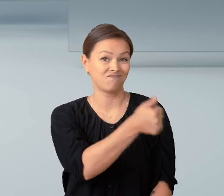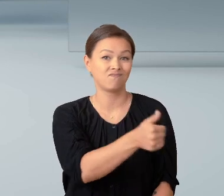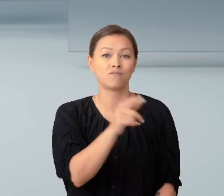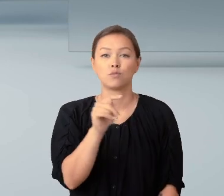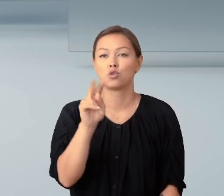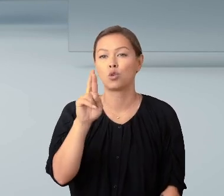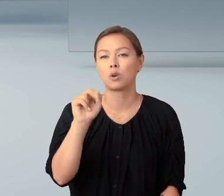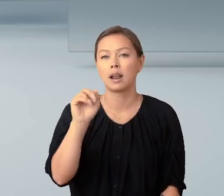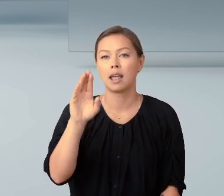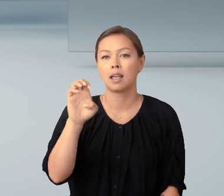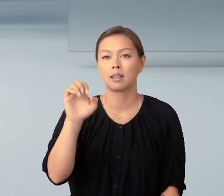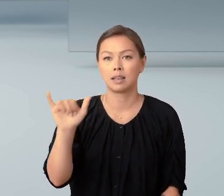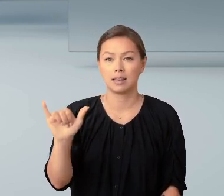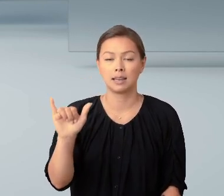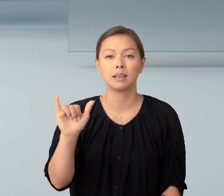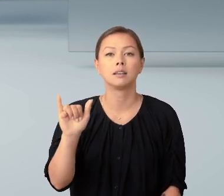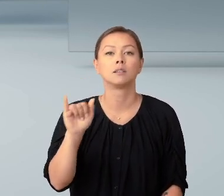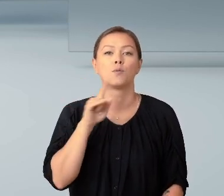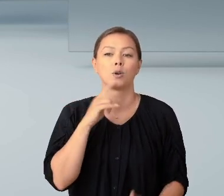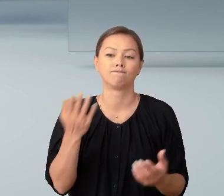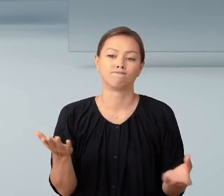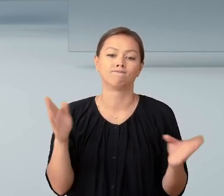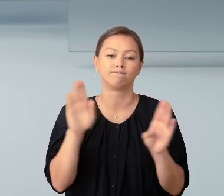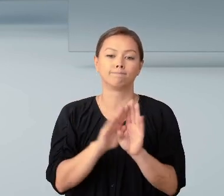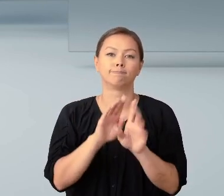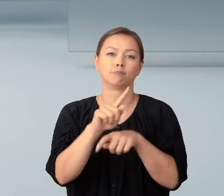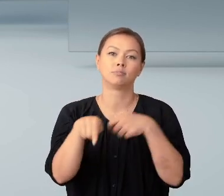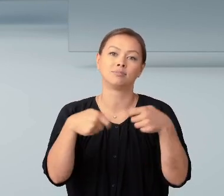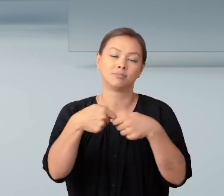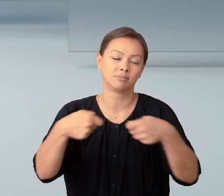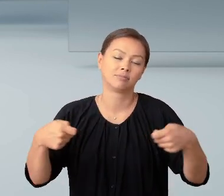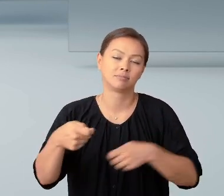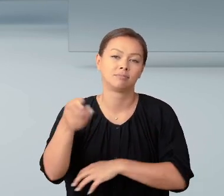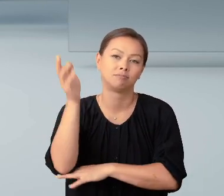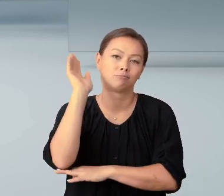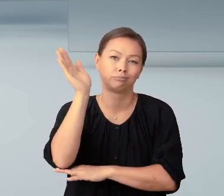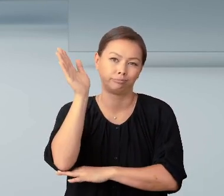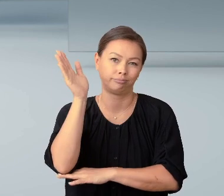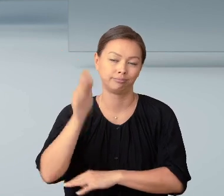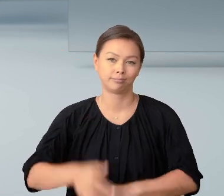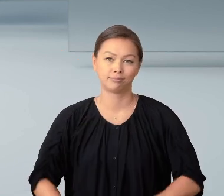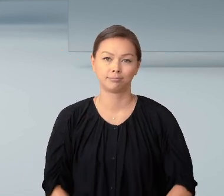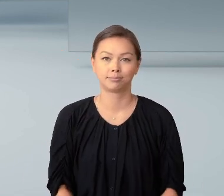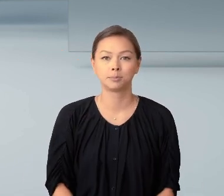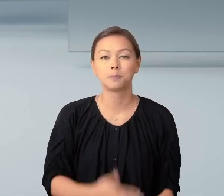would like to hand it over back to Tracey to close out on the